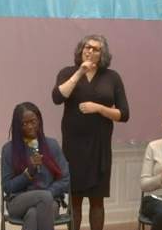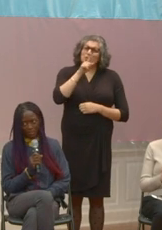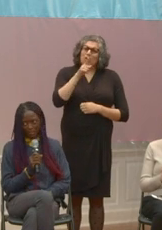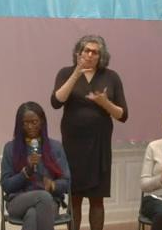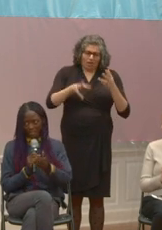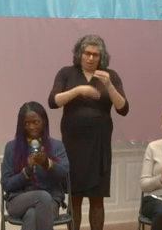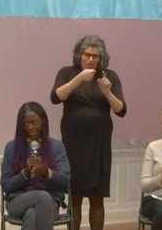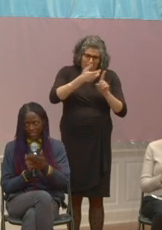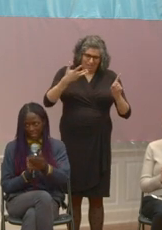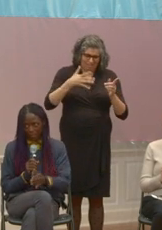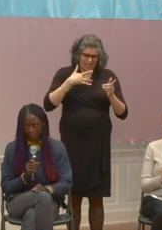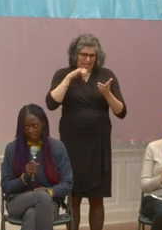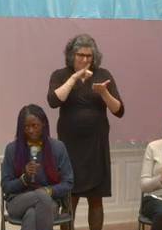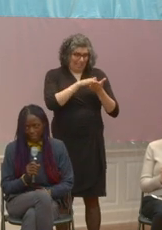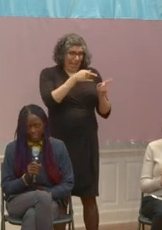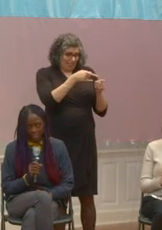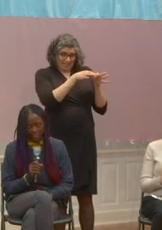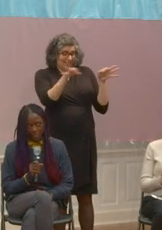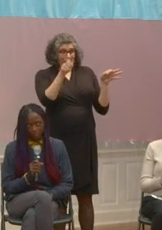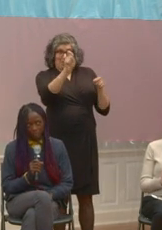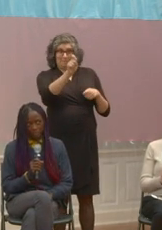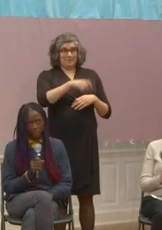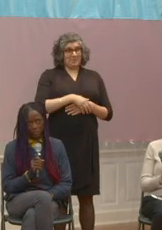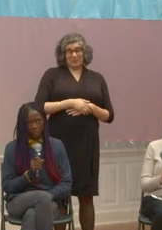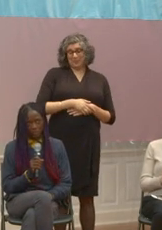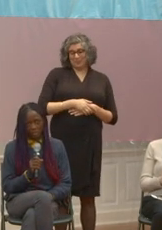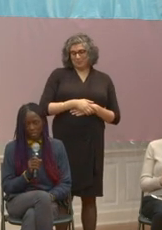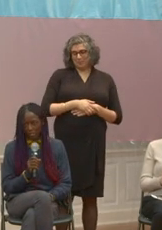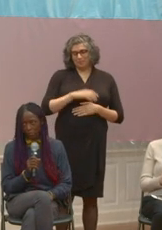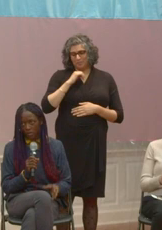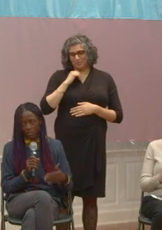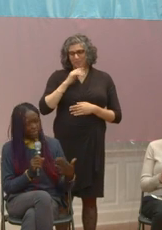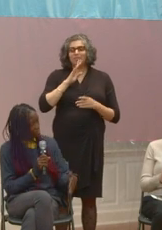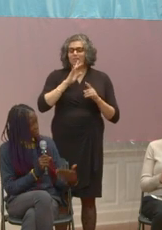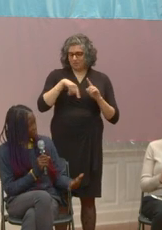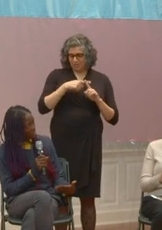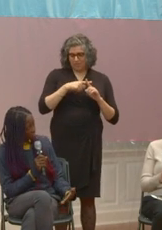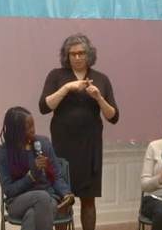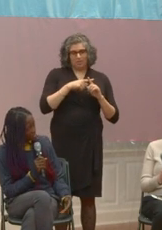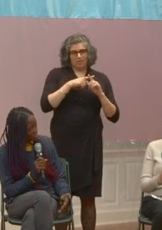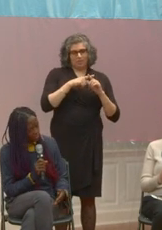taisha paggett: Say that I feel like that as a state. We're talking about employers that institutional fatigue and this